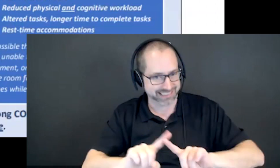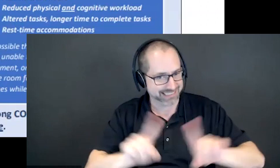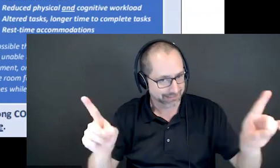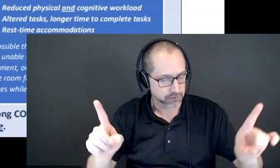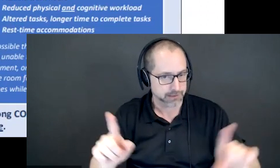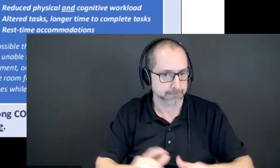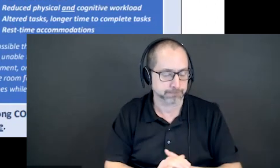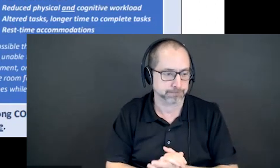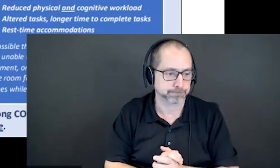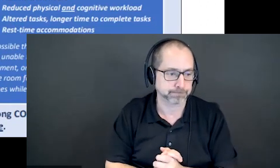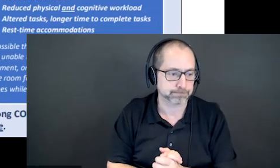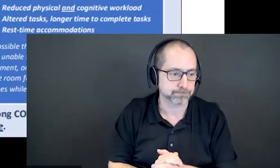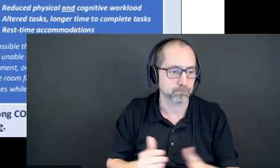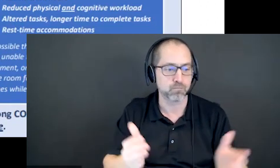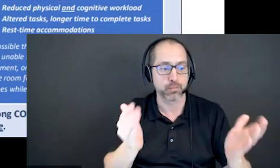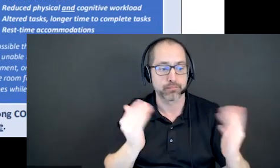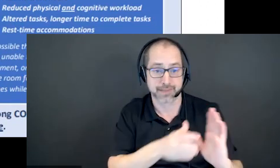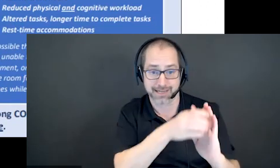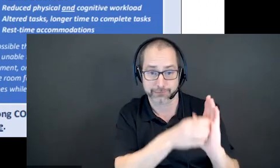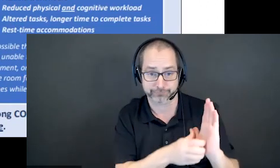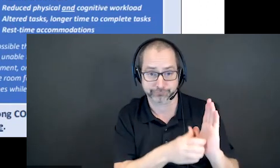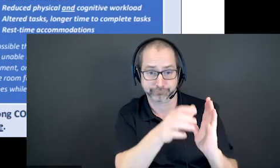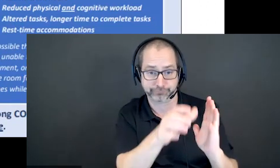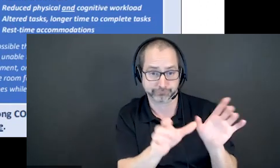And then we wanted to look at things that we need to consider when we're assessing